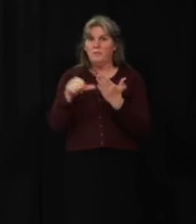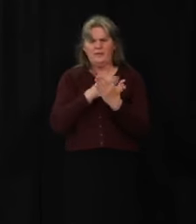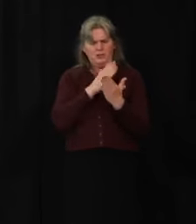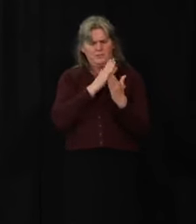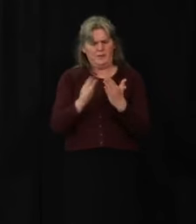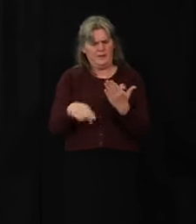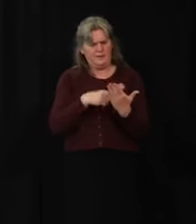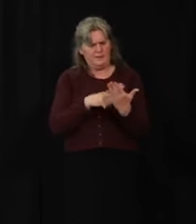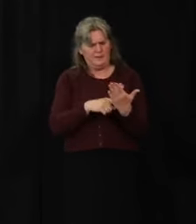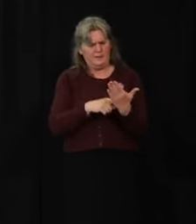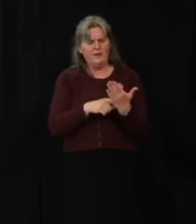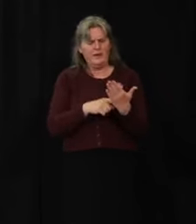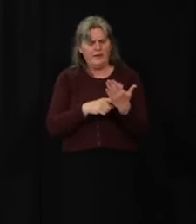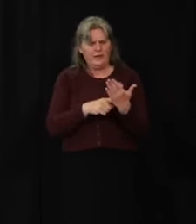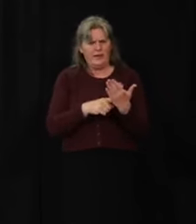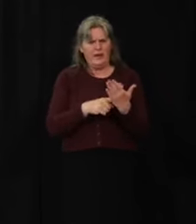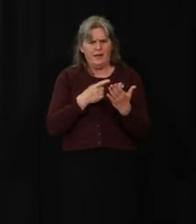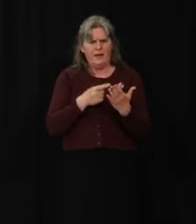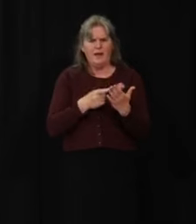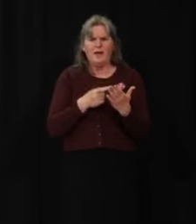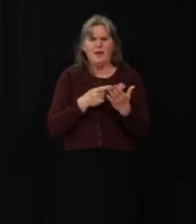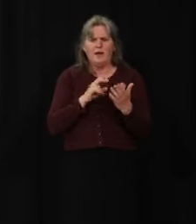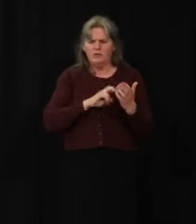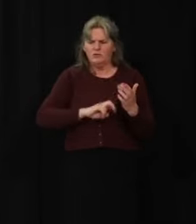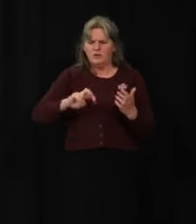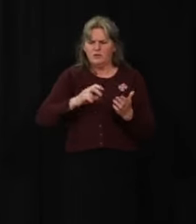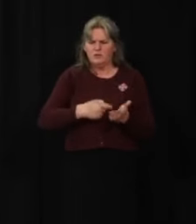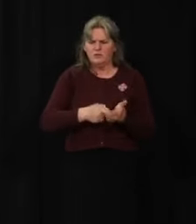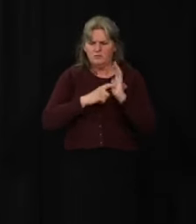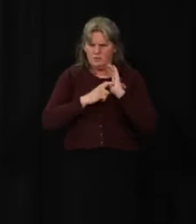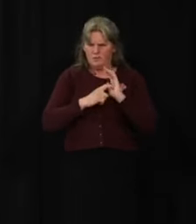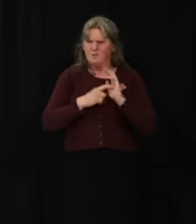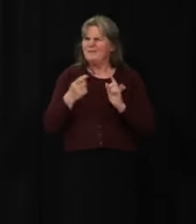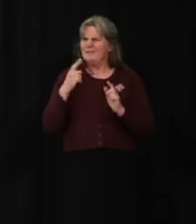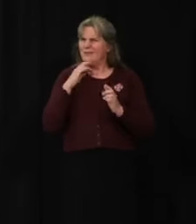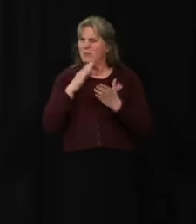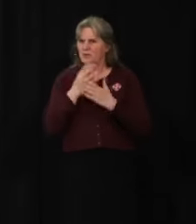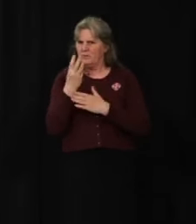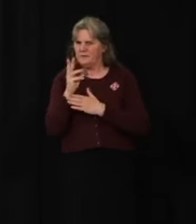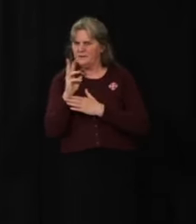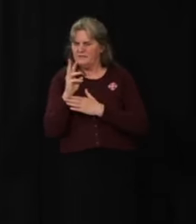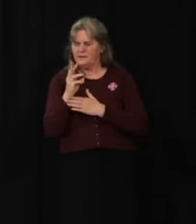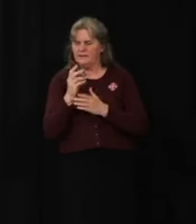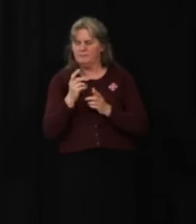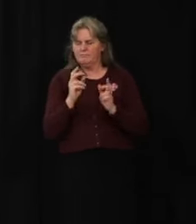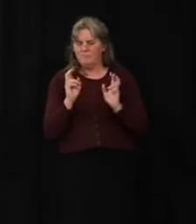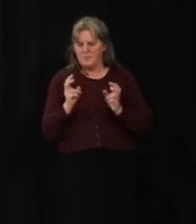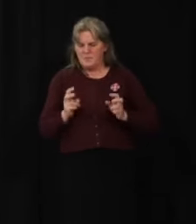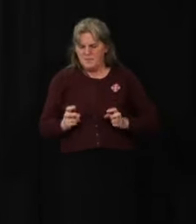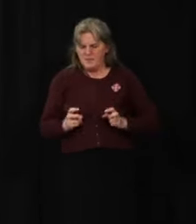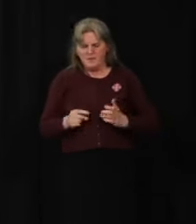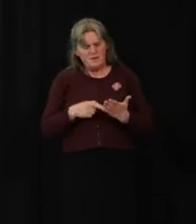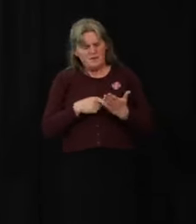epidemiology of COVID in Canada, that is going to set us back.